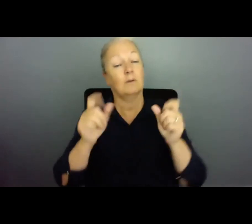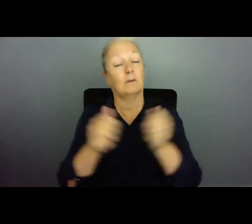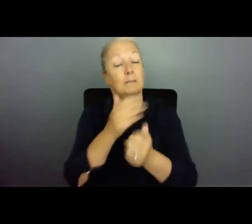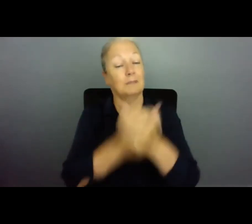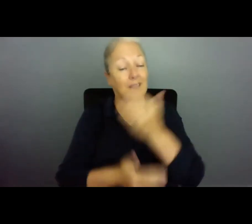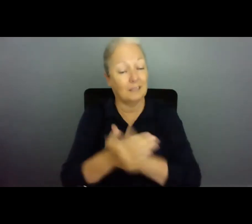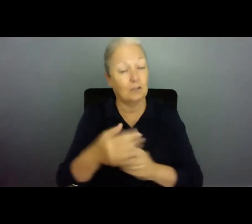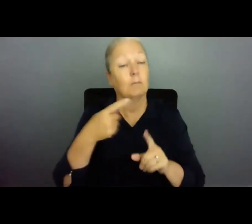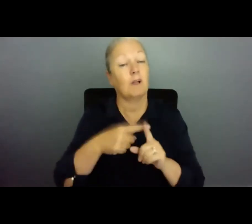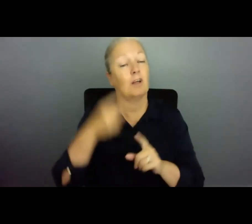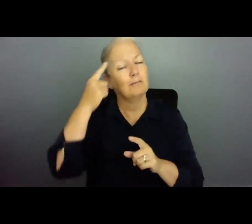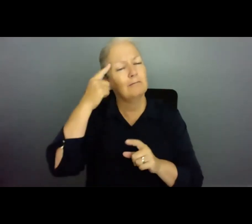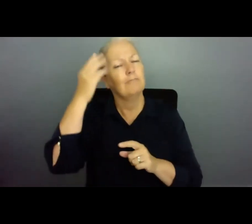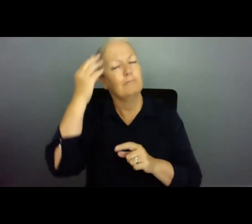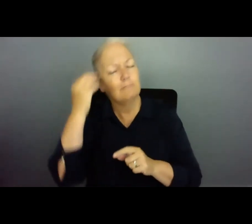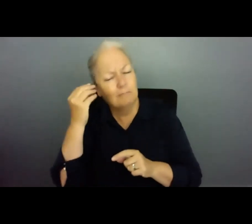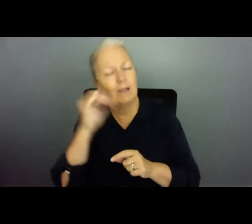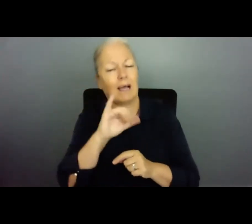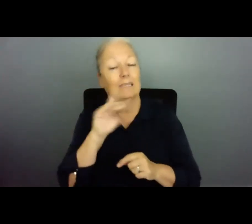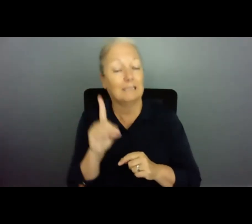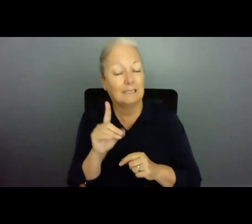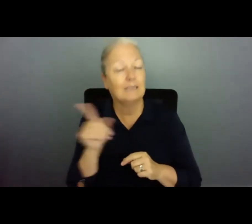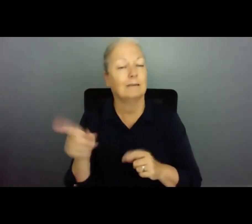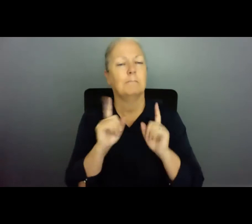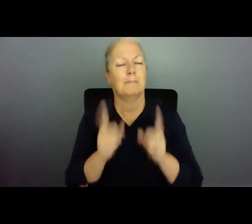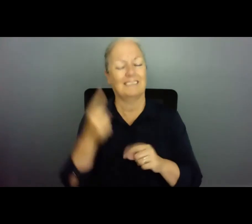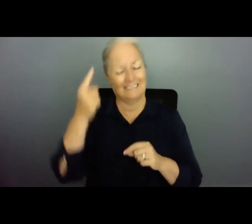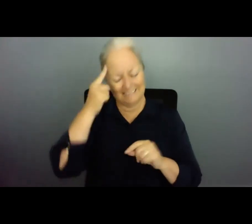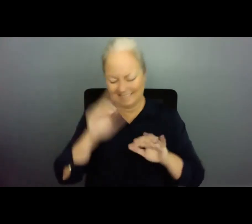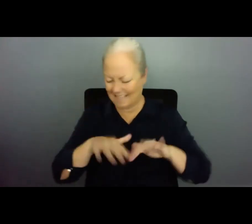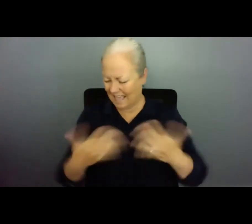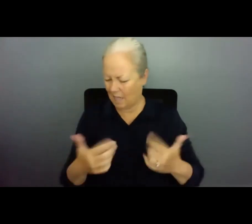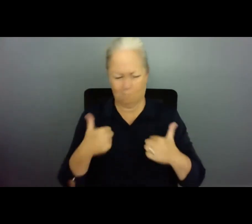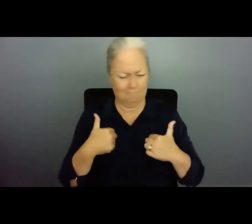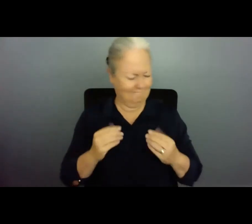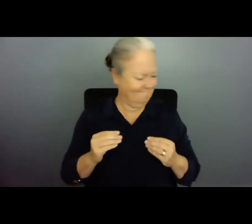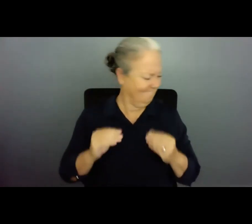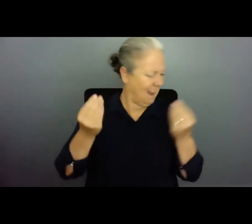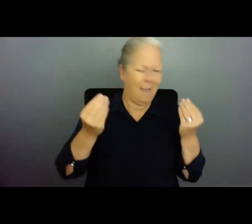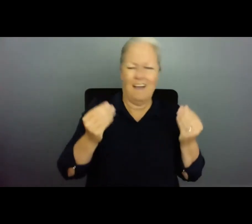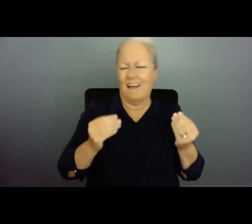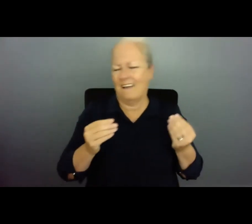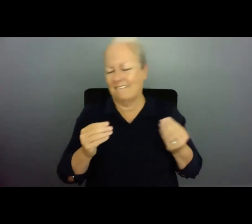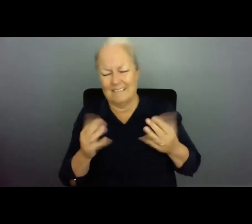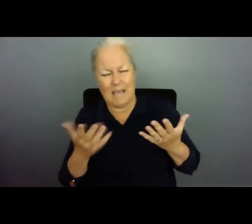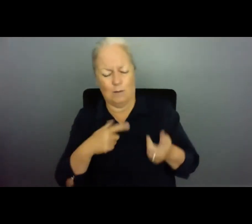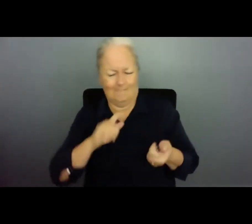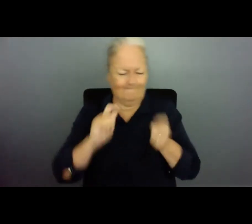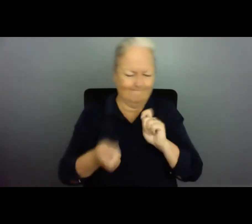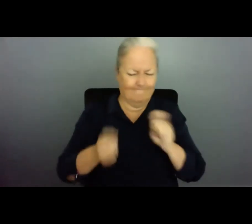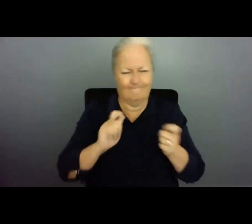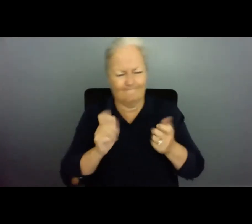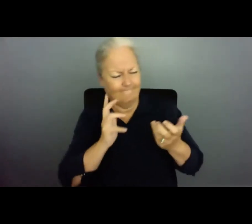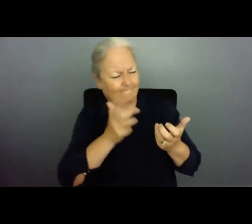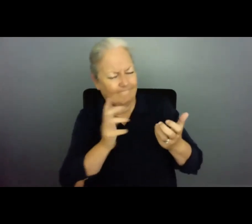to adjust the new normal life reduced in person act physical activities and sports training